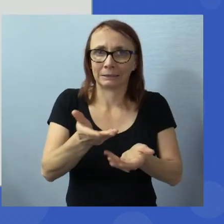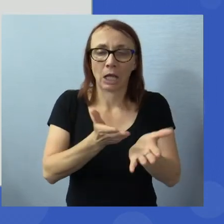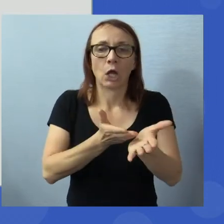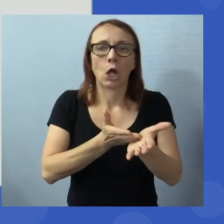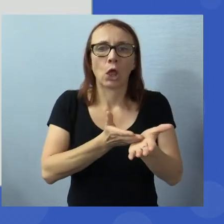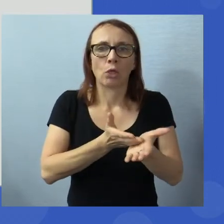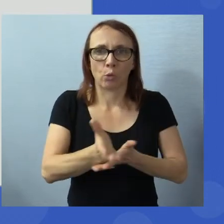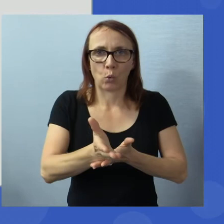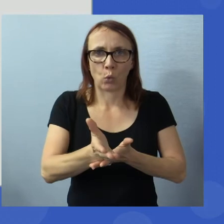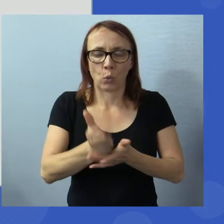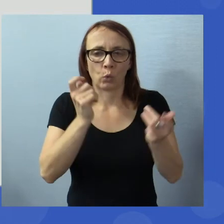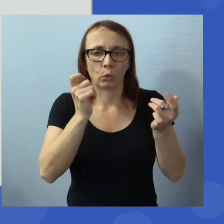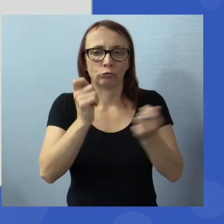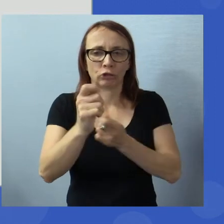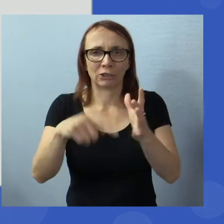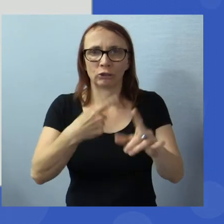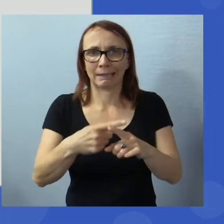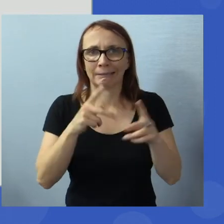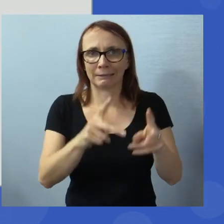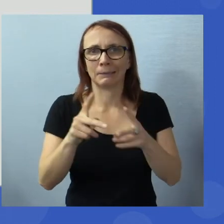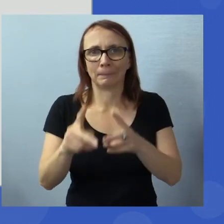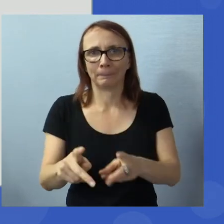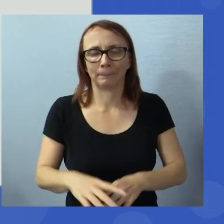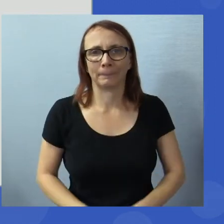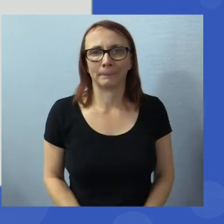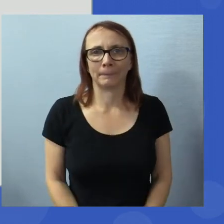balance by changing the tax system